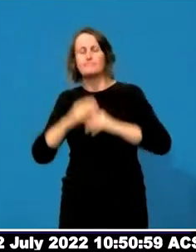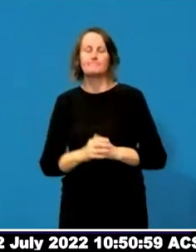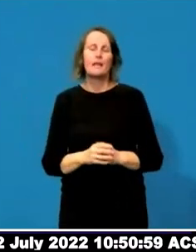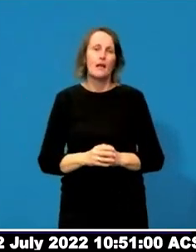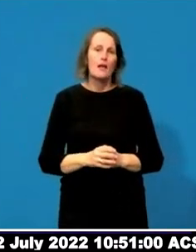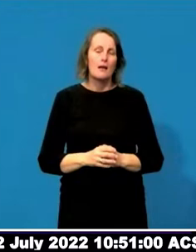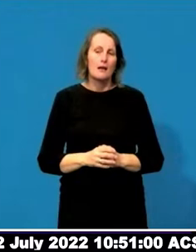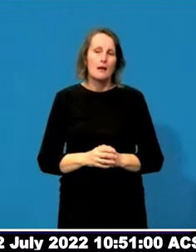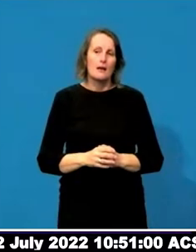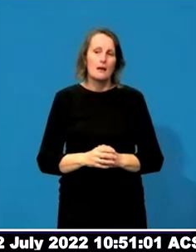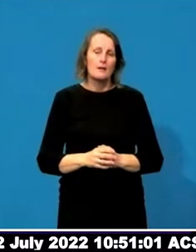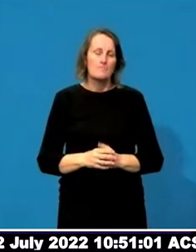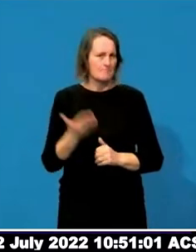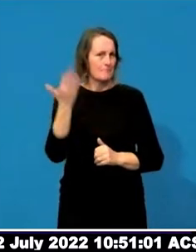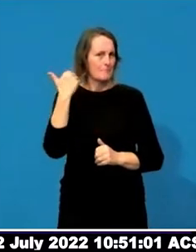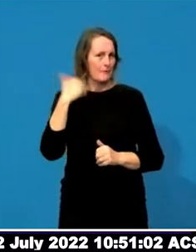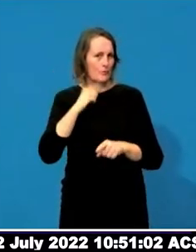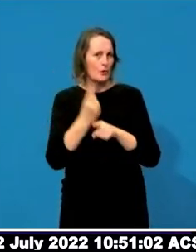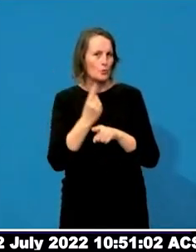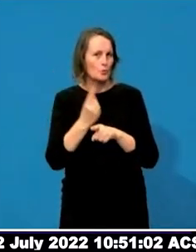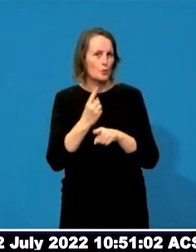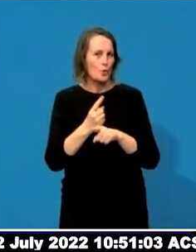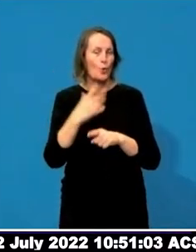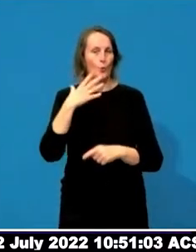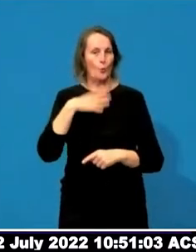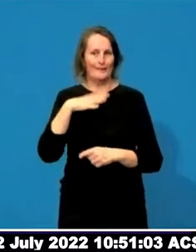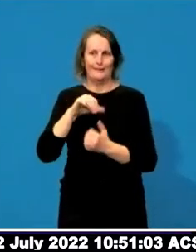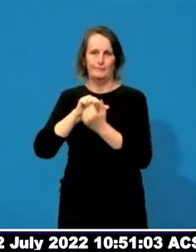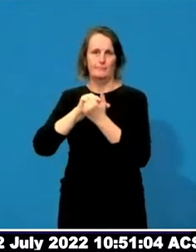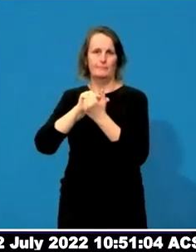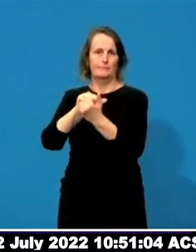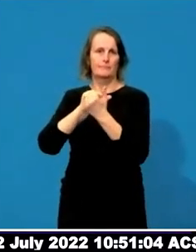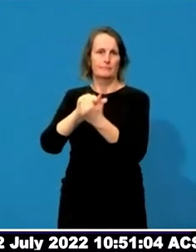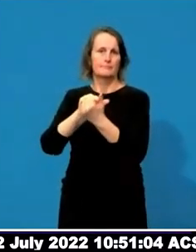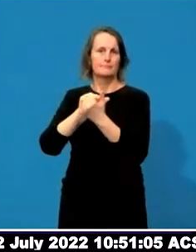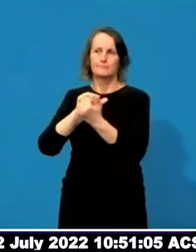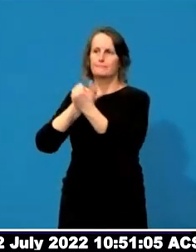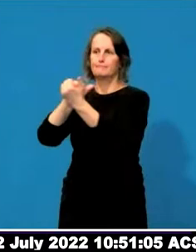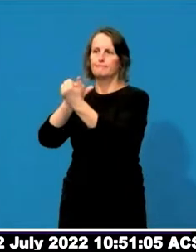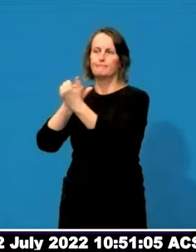that we really need to work in a partnership model with - you know,